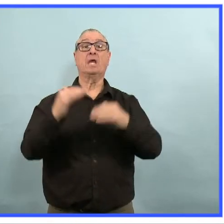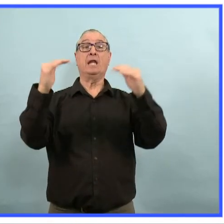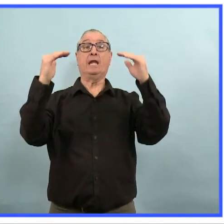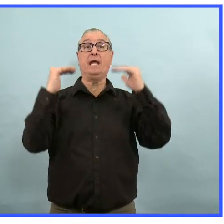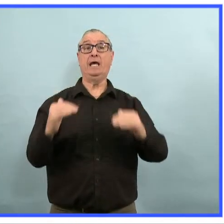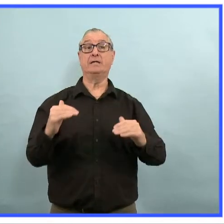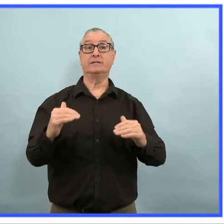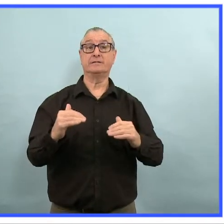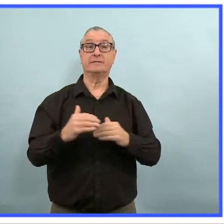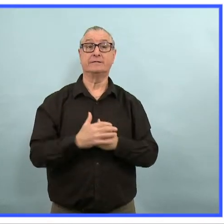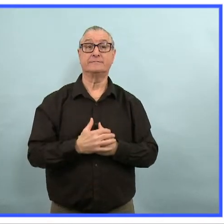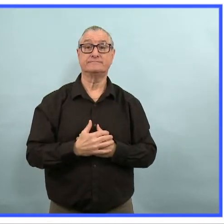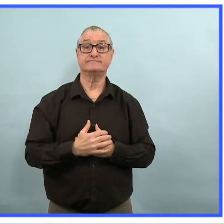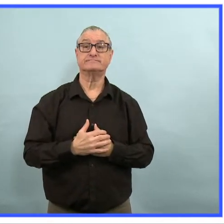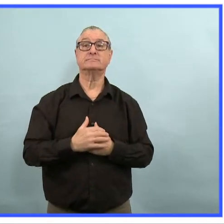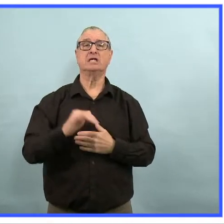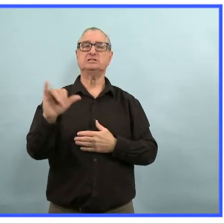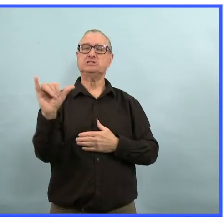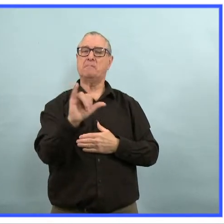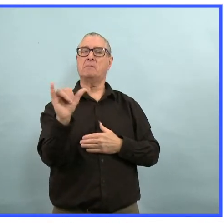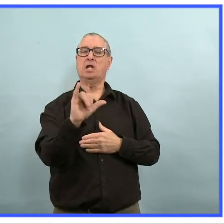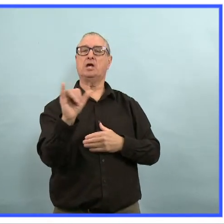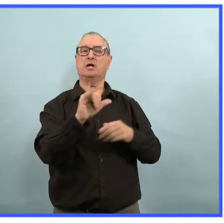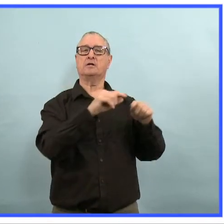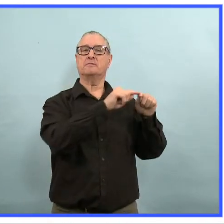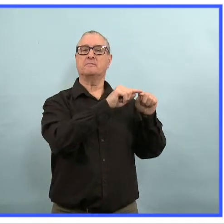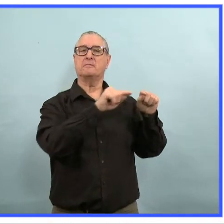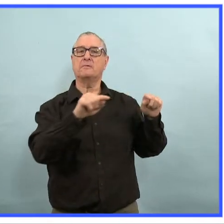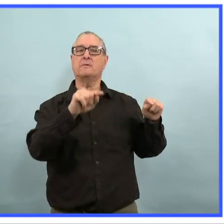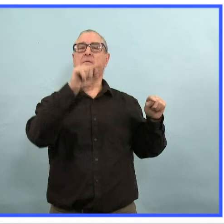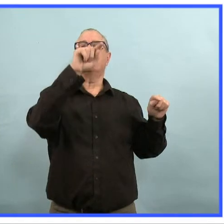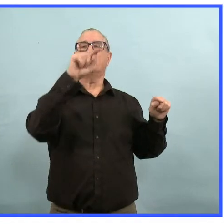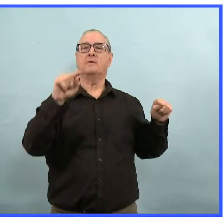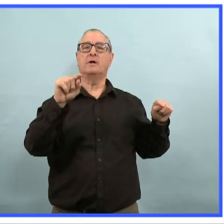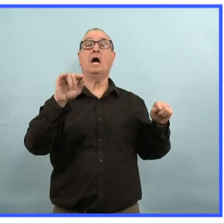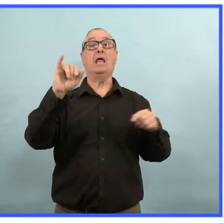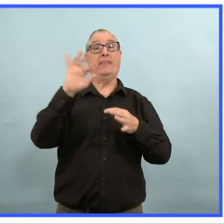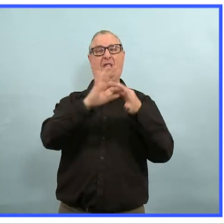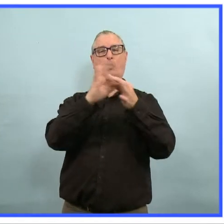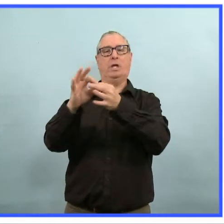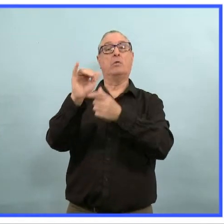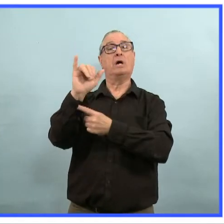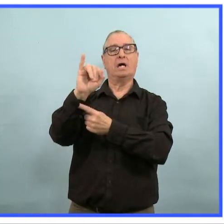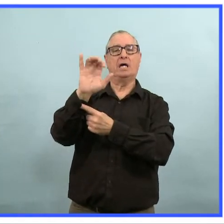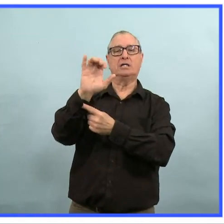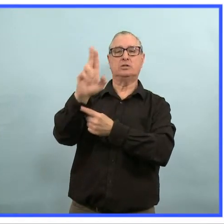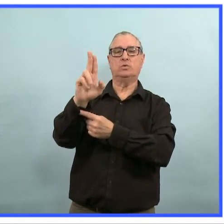a similar trend in icu admissions again as we expect this peak is later than the hospital